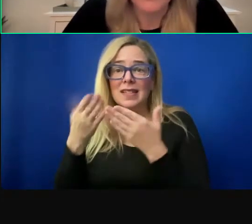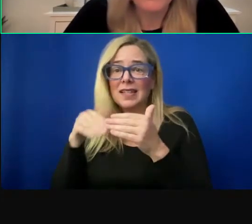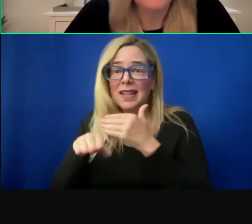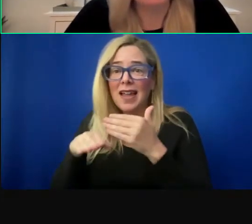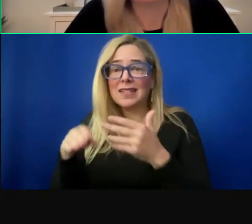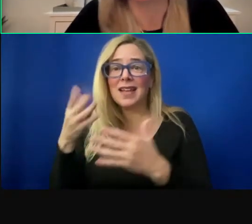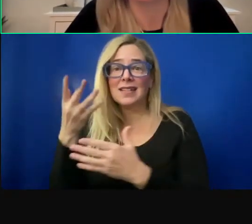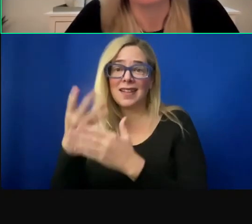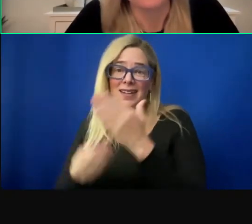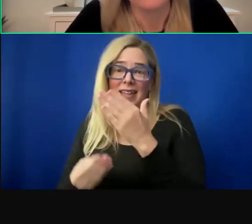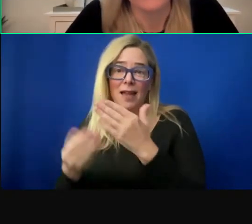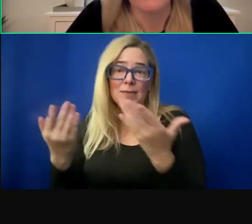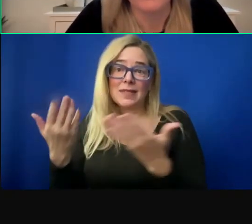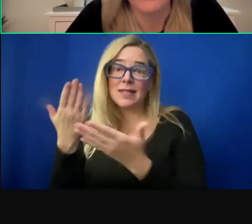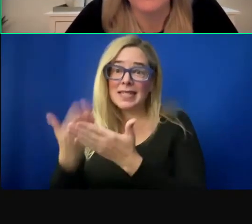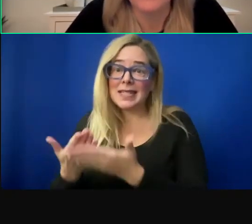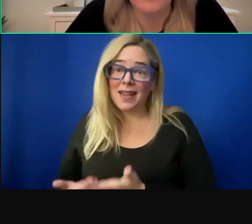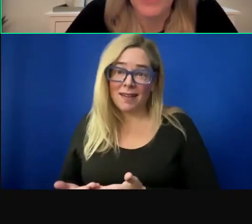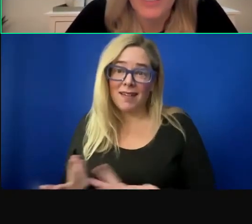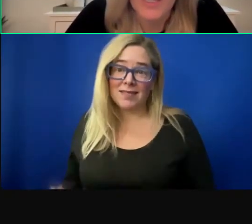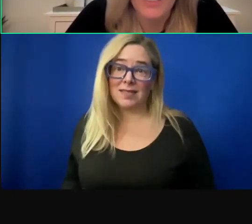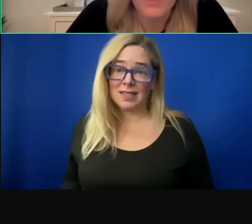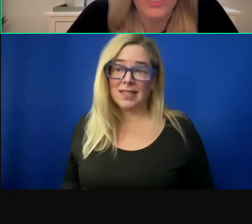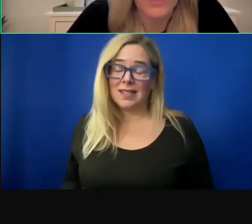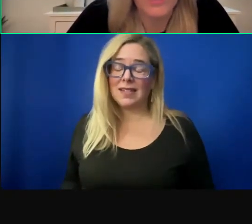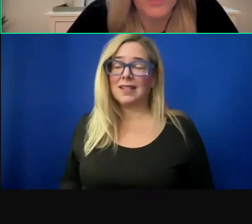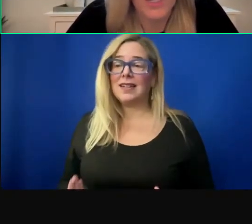Examples of the ways in which we are putting disability data justice in